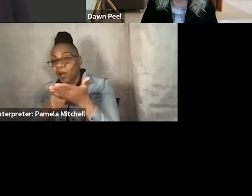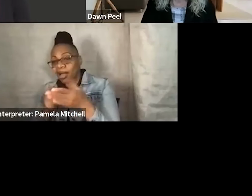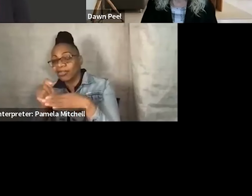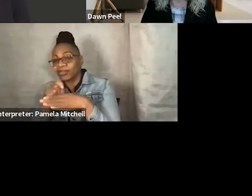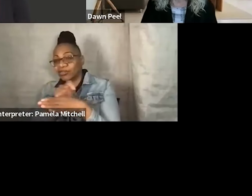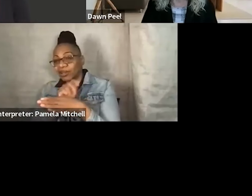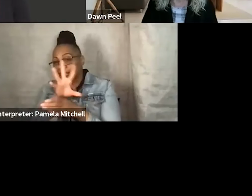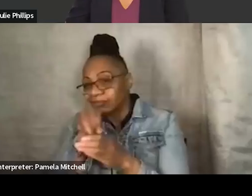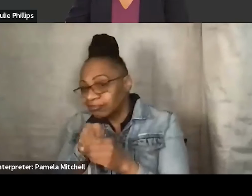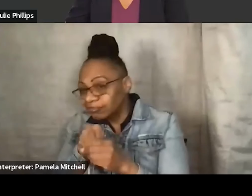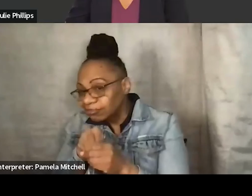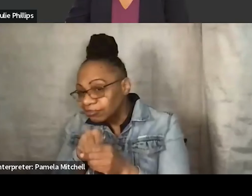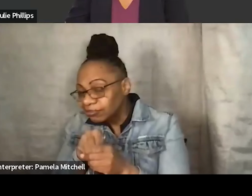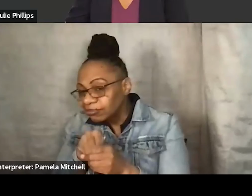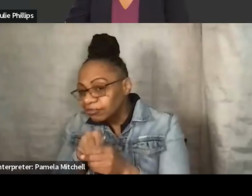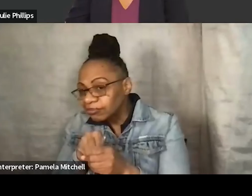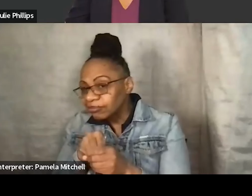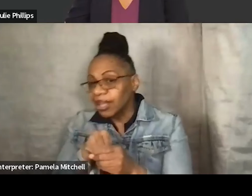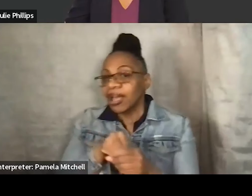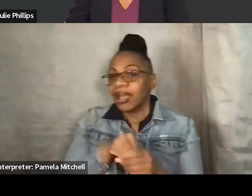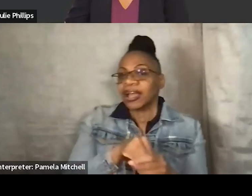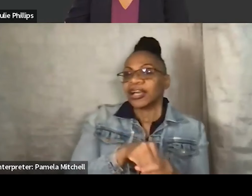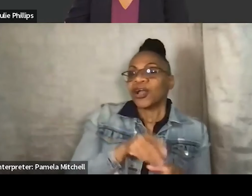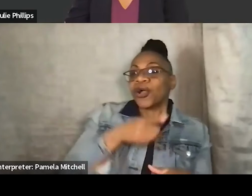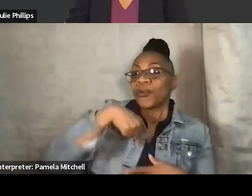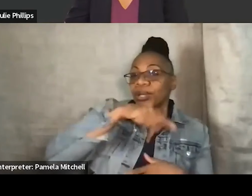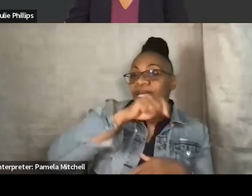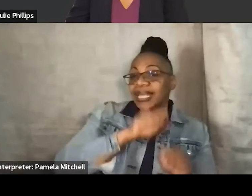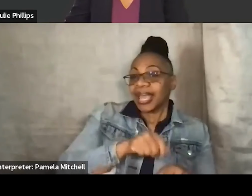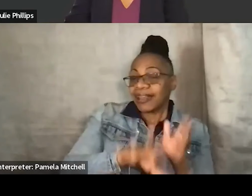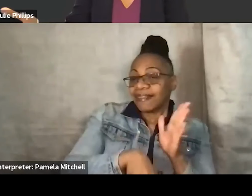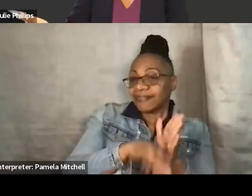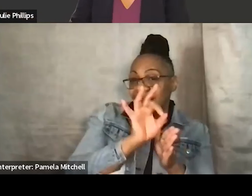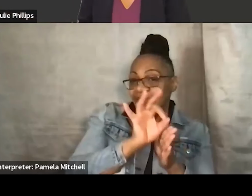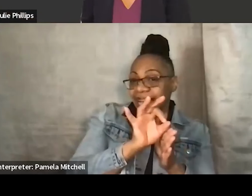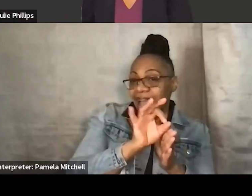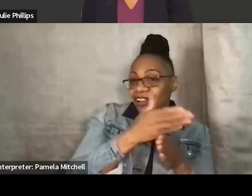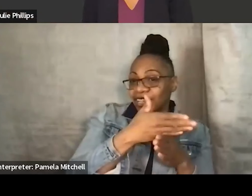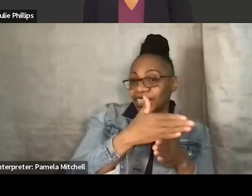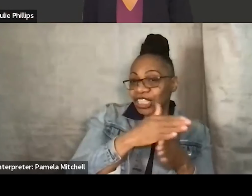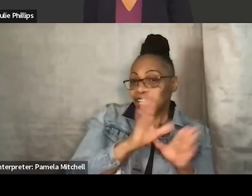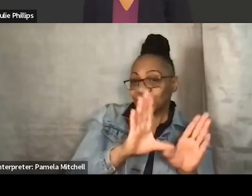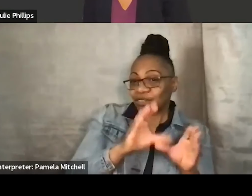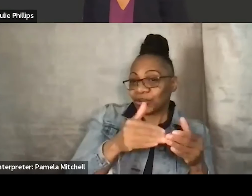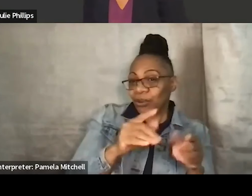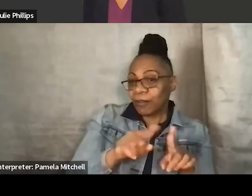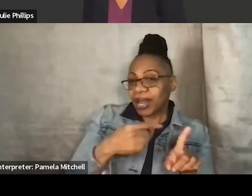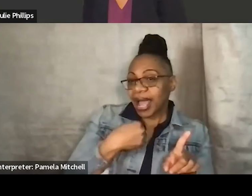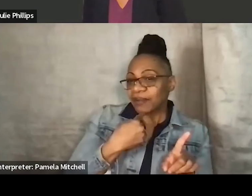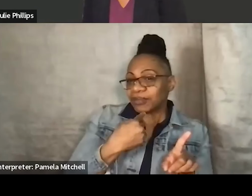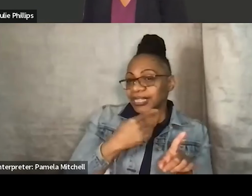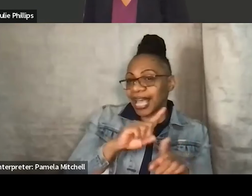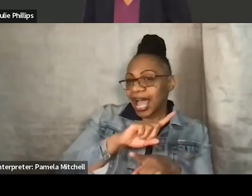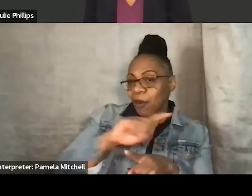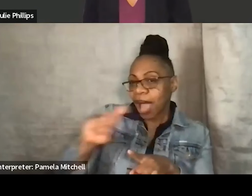Yeah, I was gonna say we could find out and share back out to the group, but I would say asking Dawn since that's, you know,